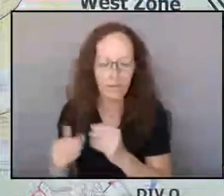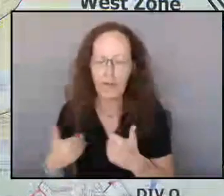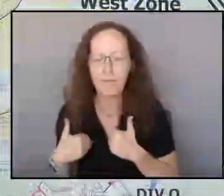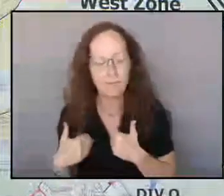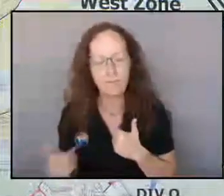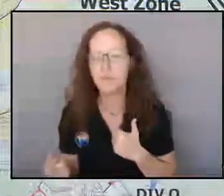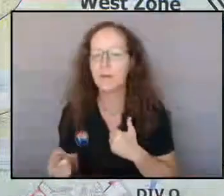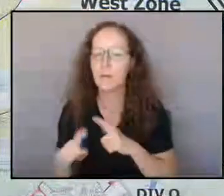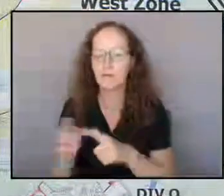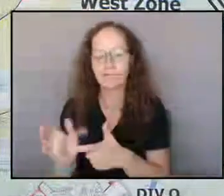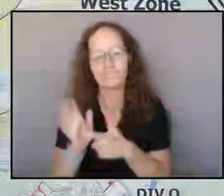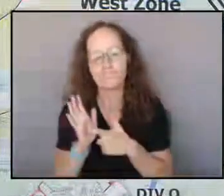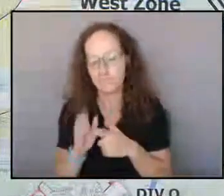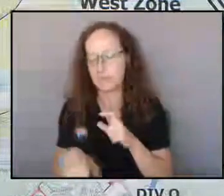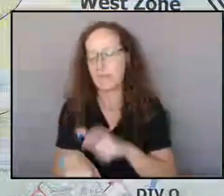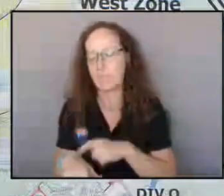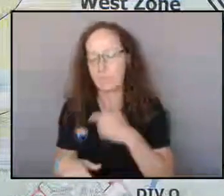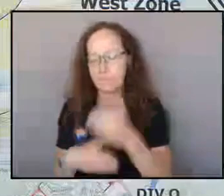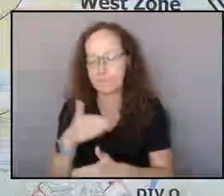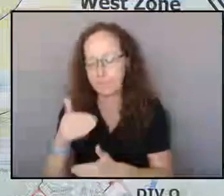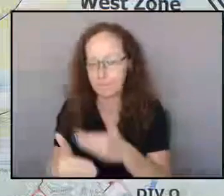WITH THAT, I'M GOING OVER THE PACE MAP REAL QUICK.